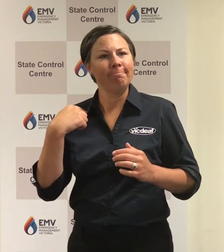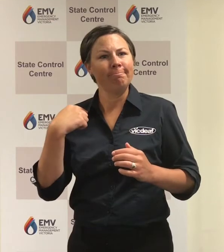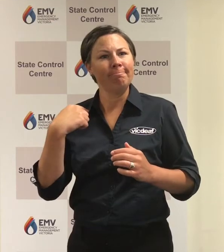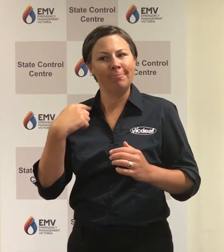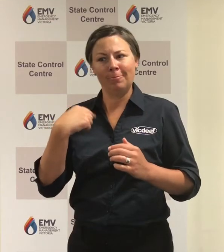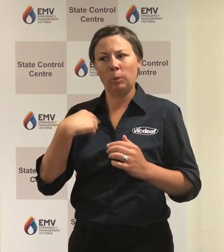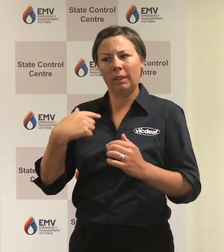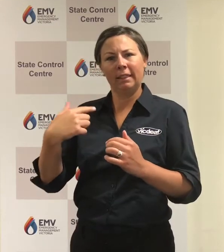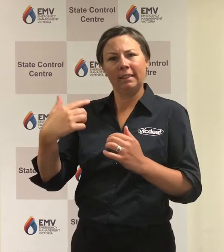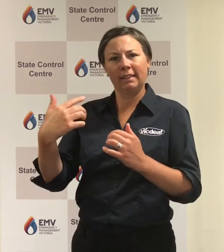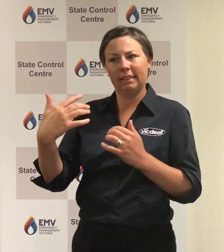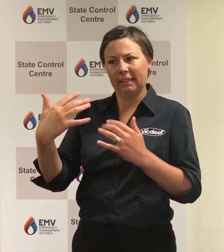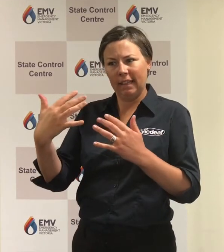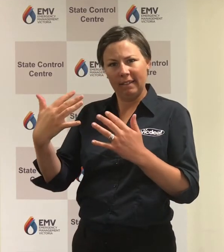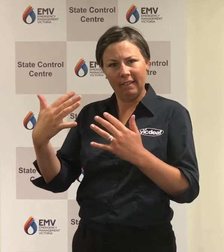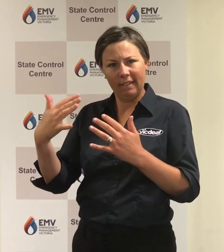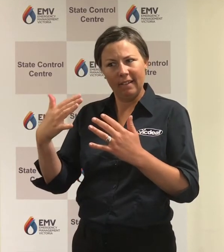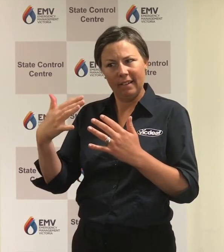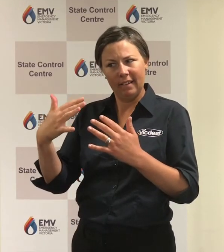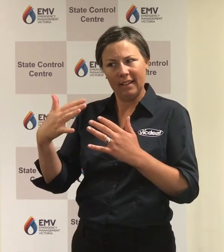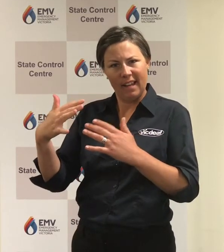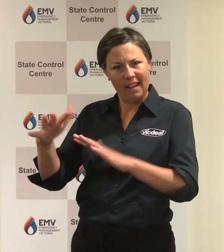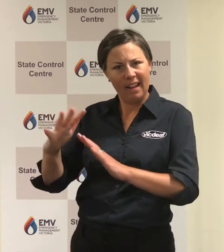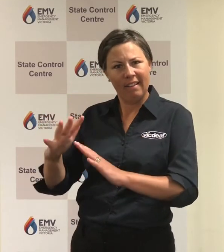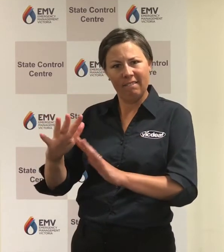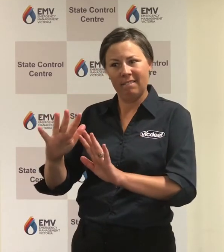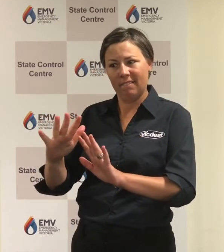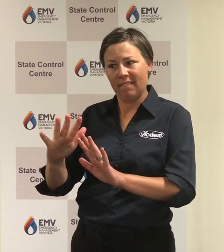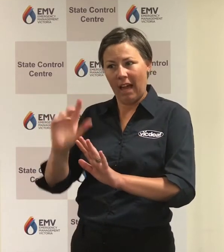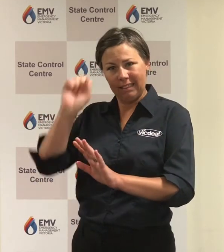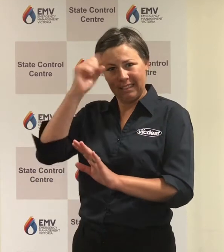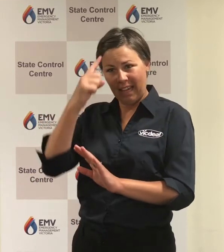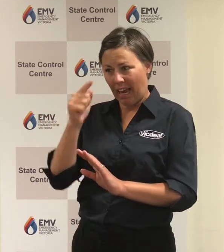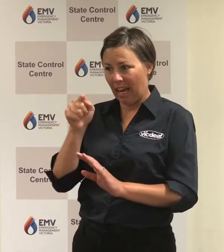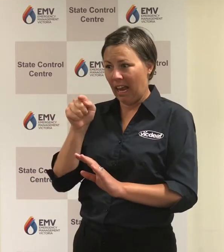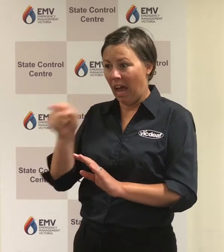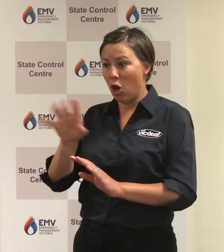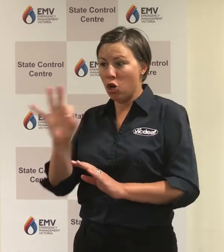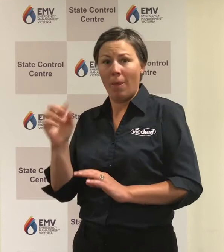to be significantly affected and hurt by this event as well.